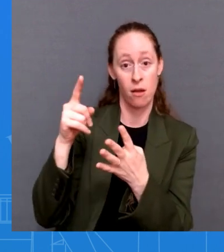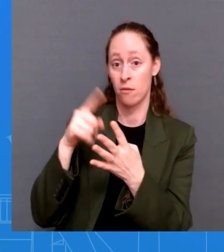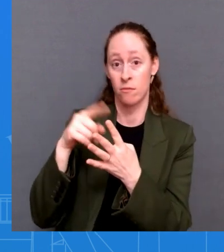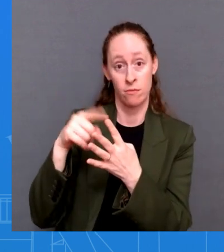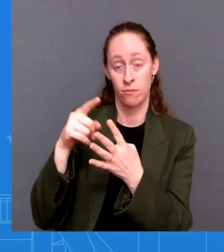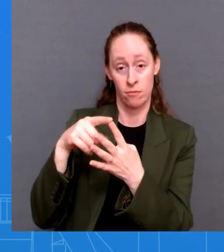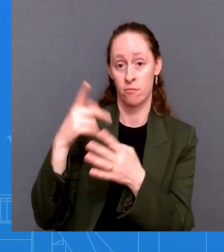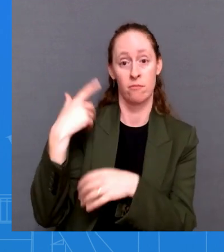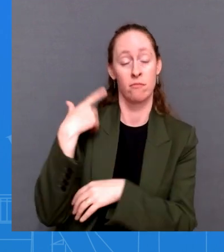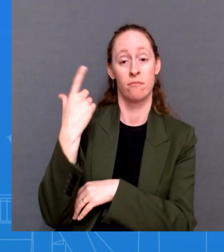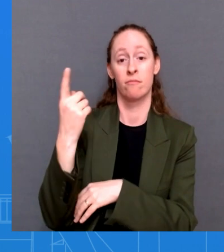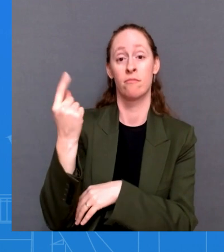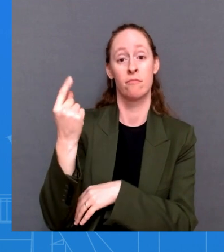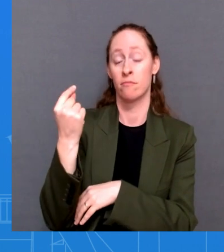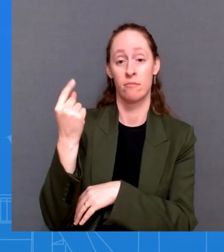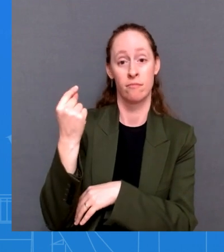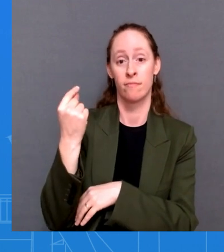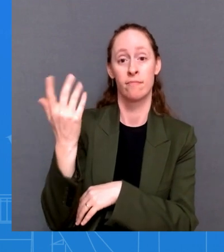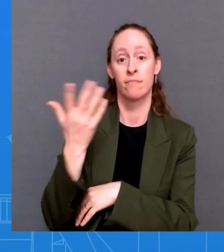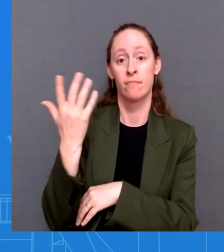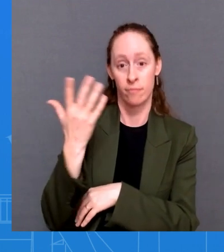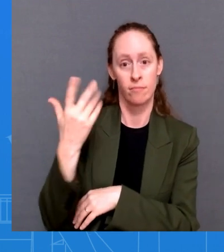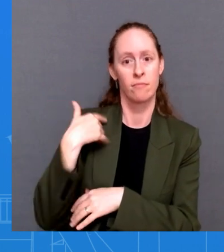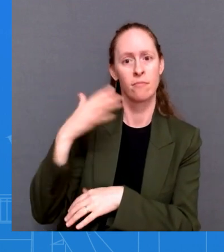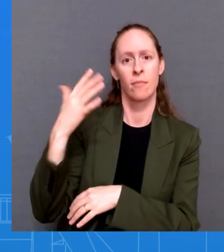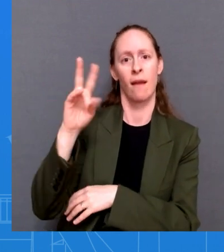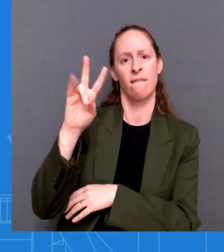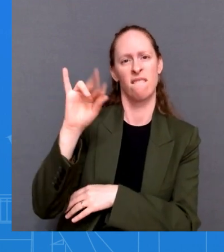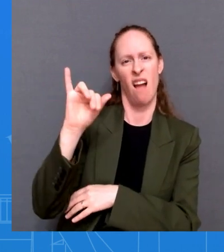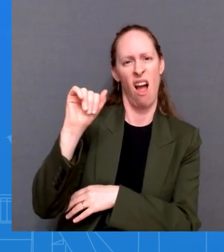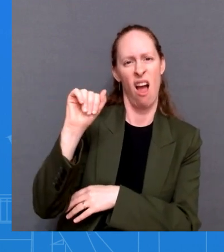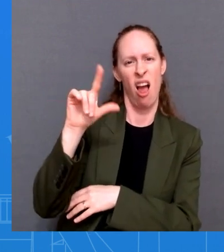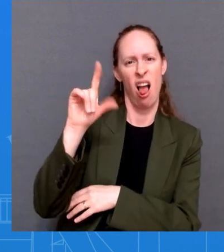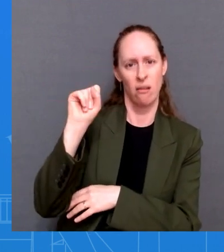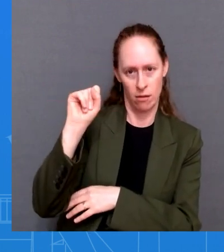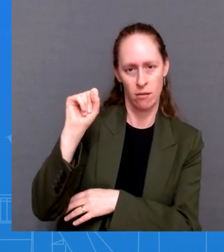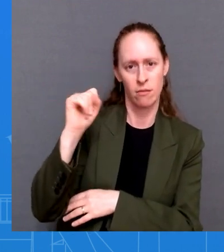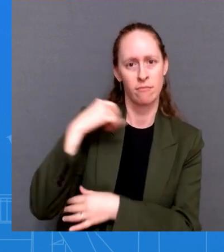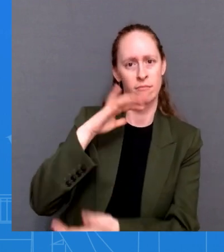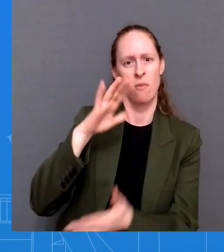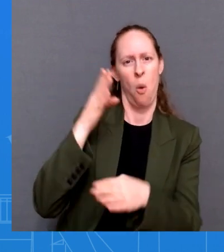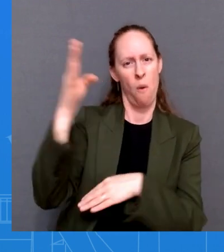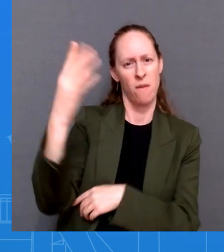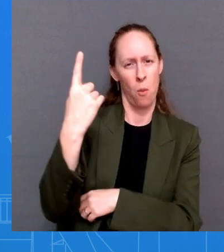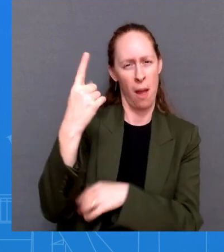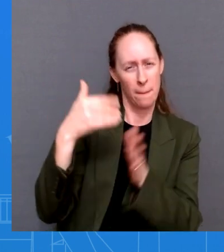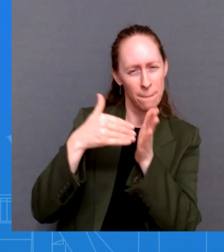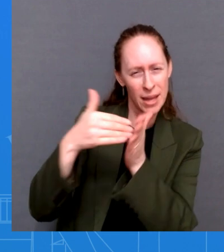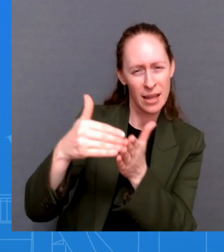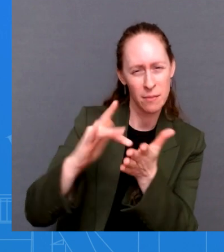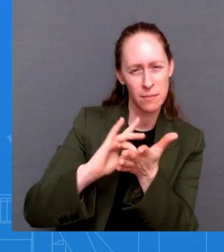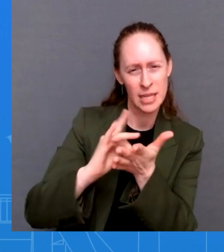We shipped about half of that number prior to the FDA issuing their emergency use authorization for Jennie-O,